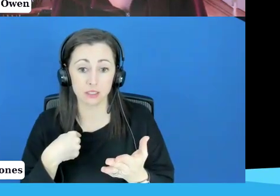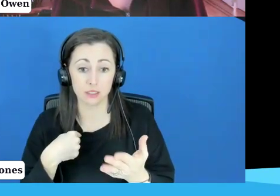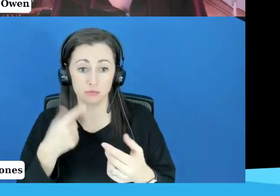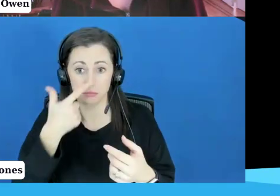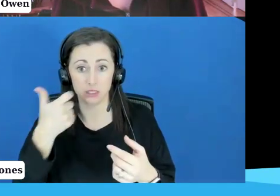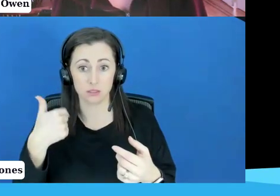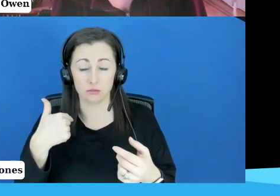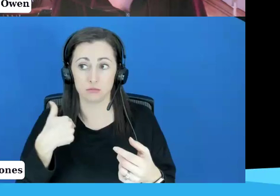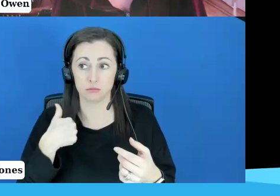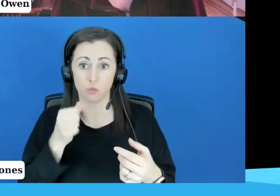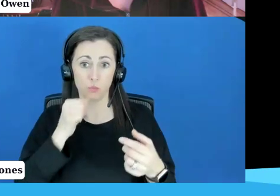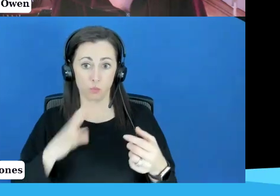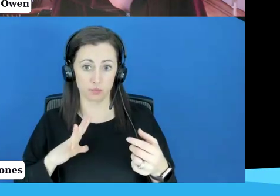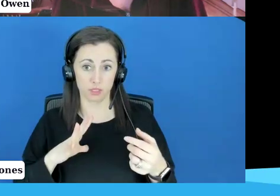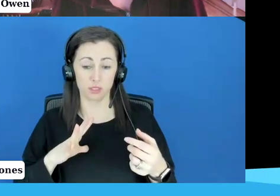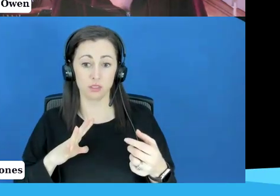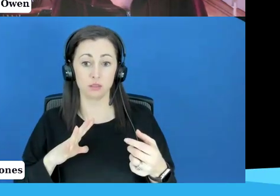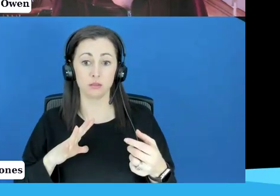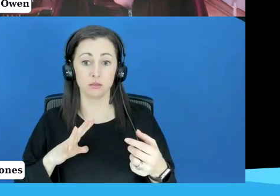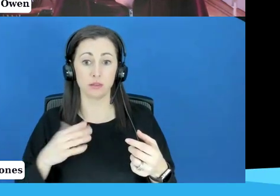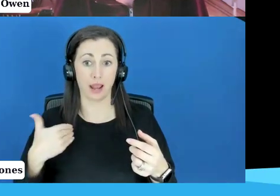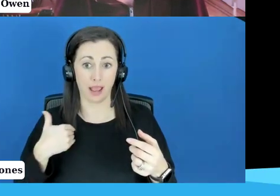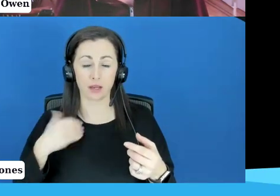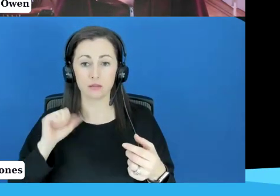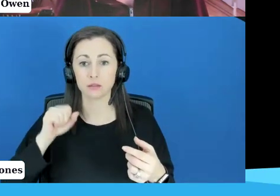or being a woman that had a spinal cord injury.